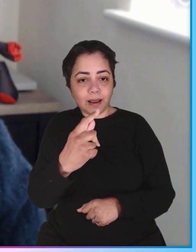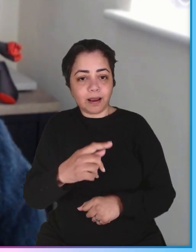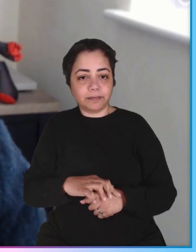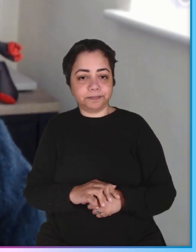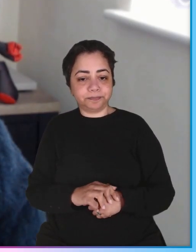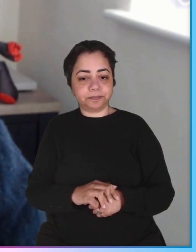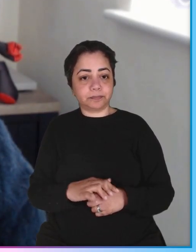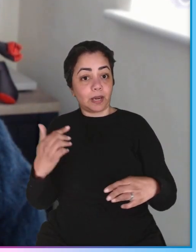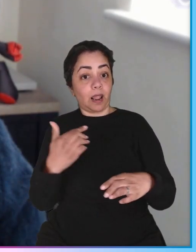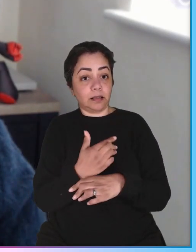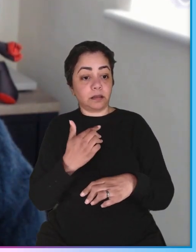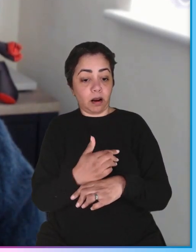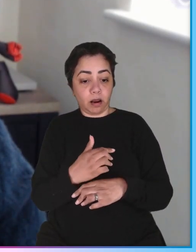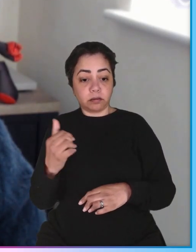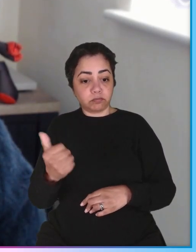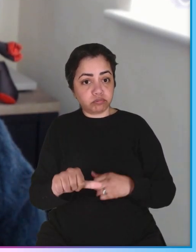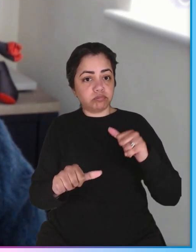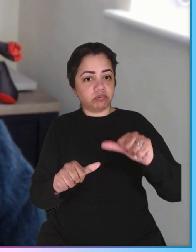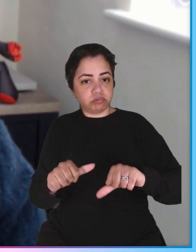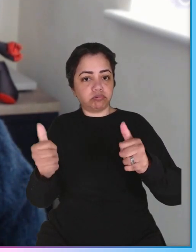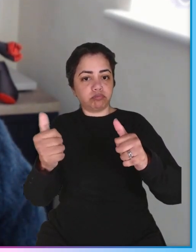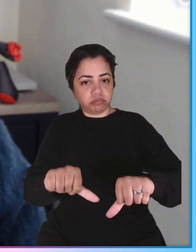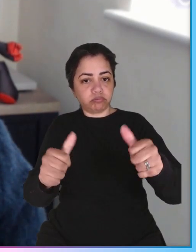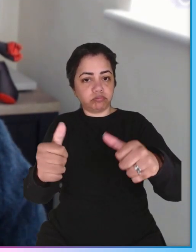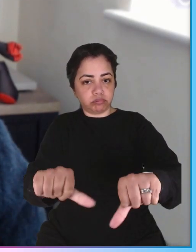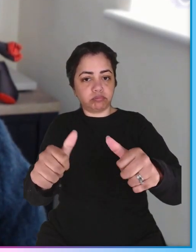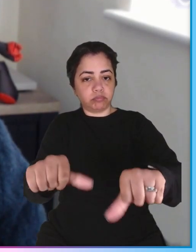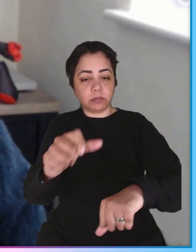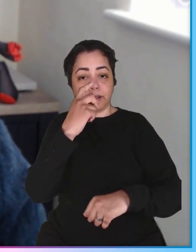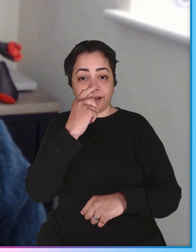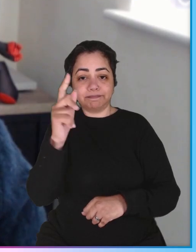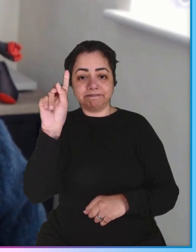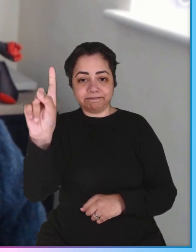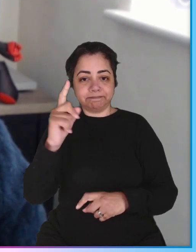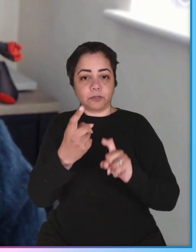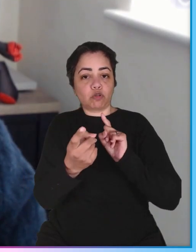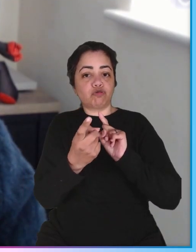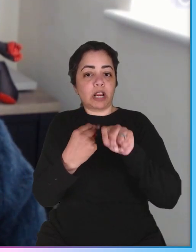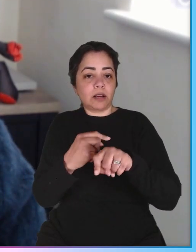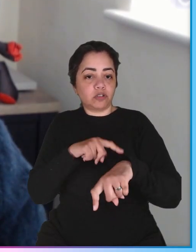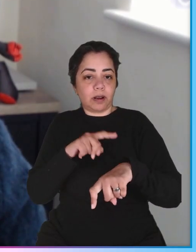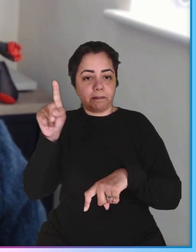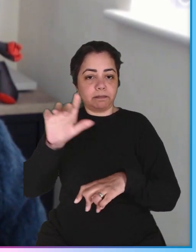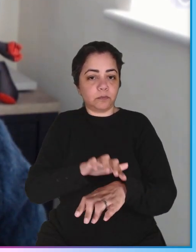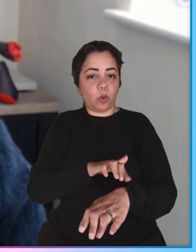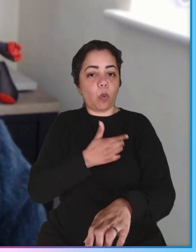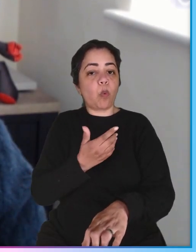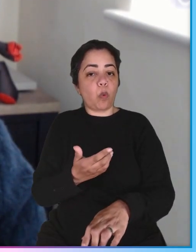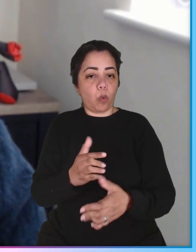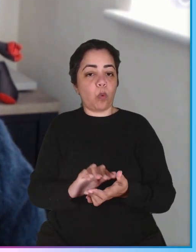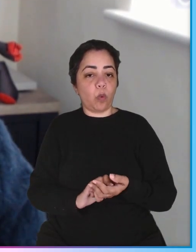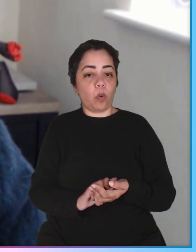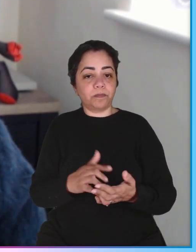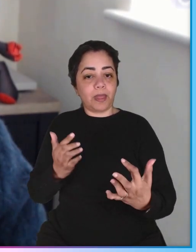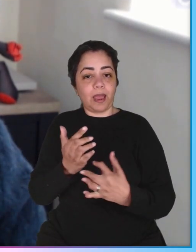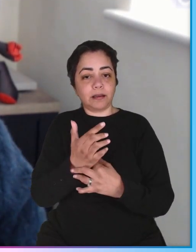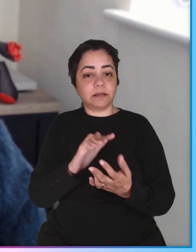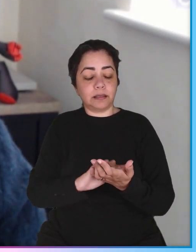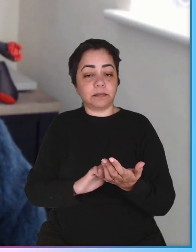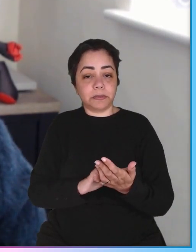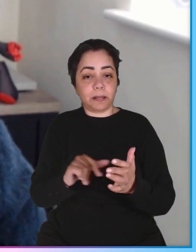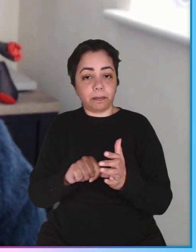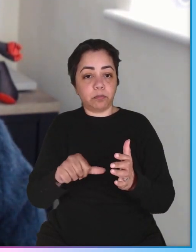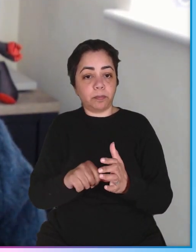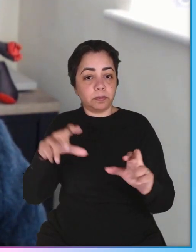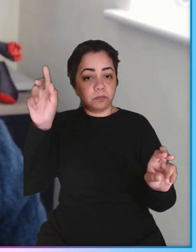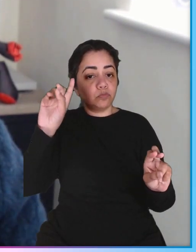Recently, Star Wars: Jedi Survivor had good accessibility design.